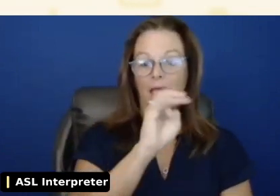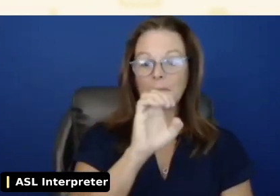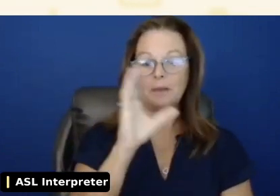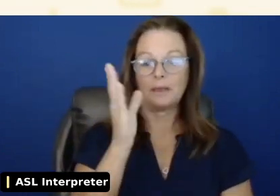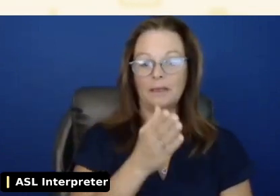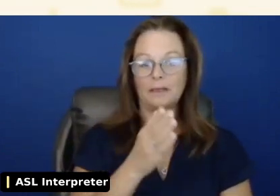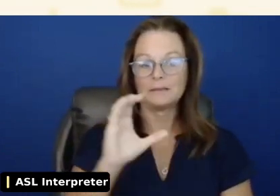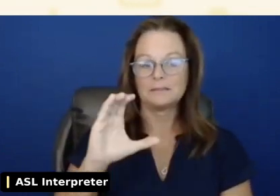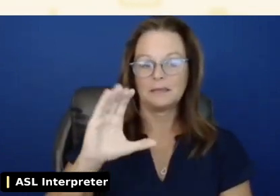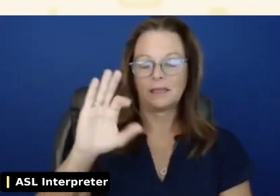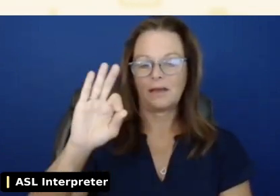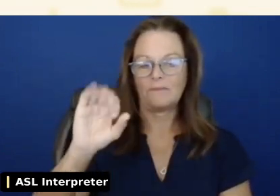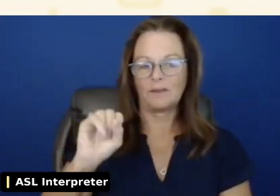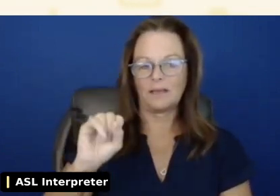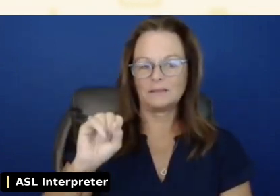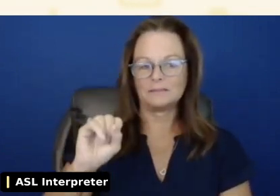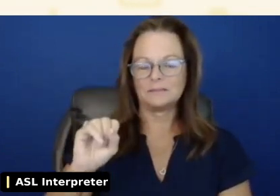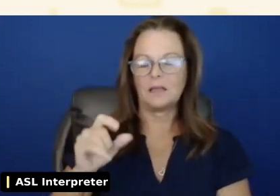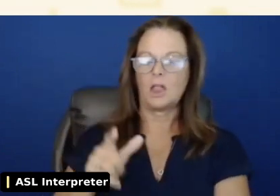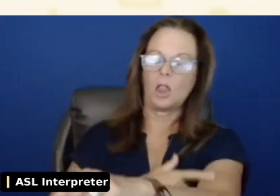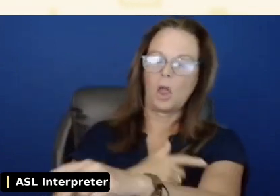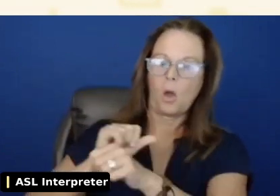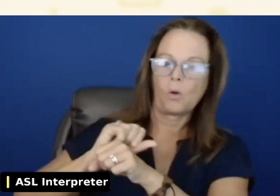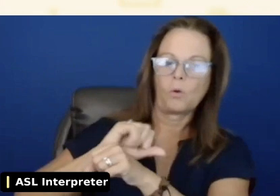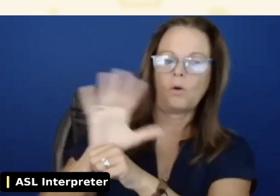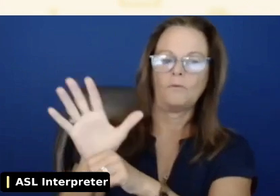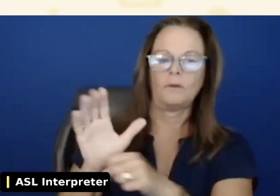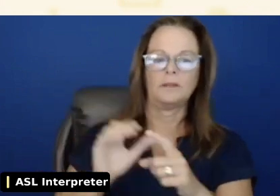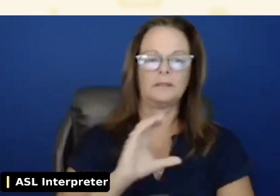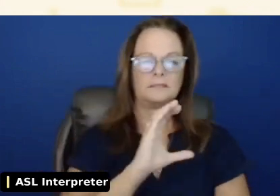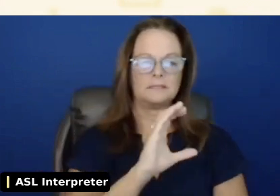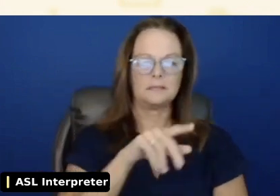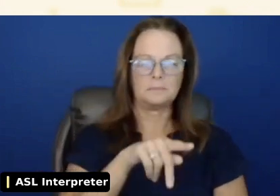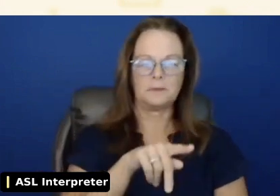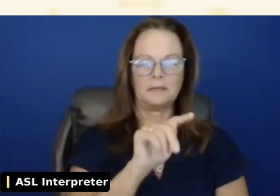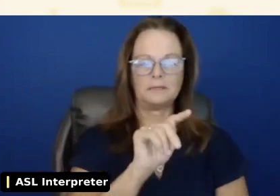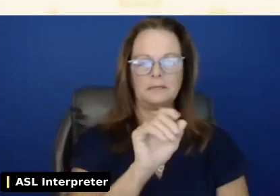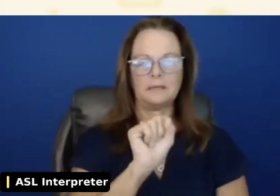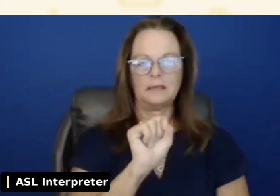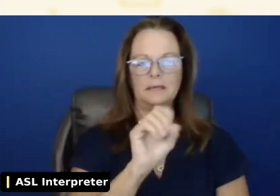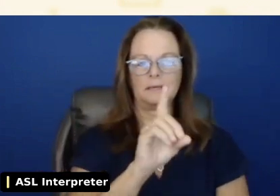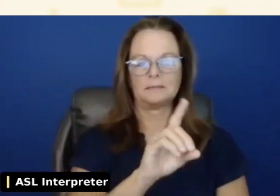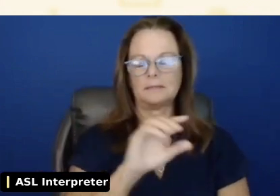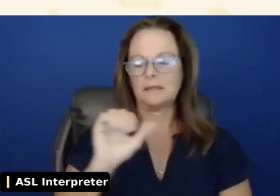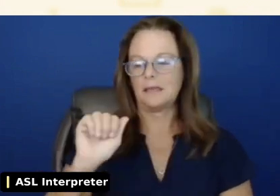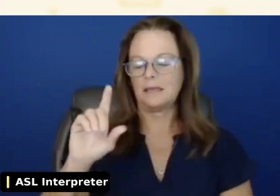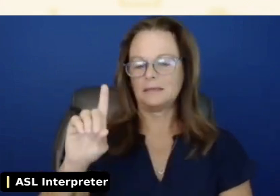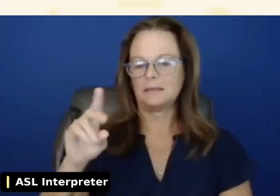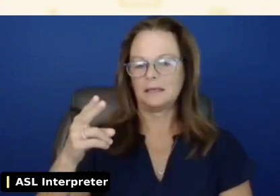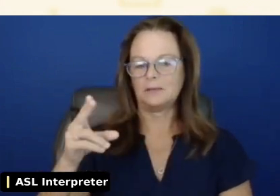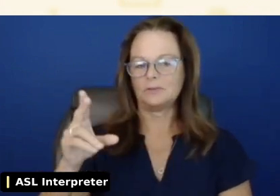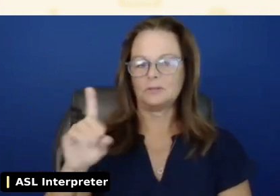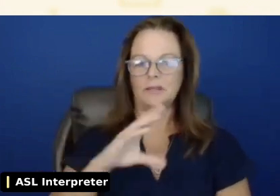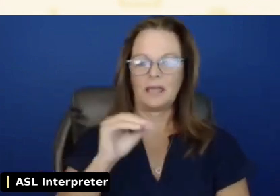Long COVID, CPTSD, ADHD and Autism Spectrum Disorders.